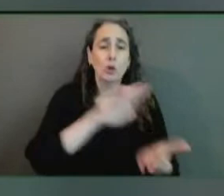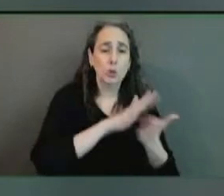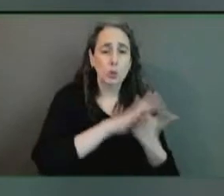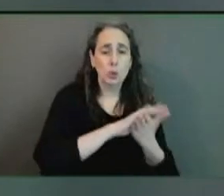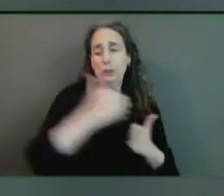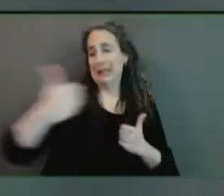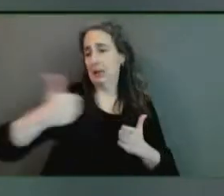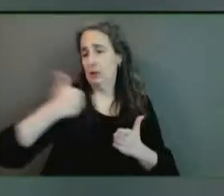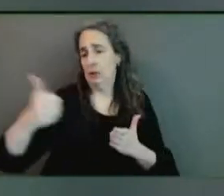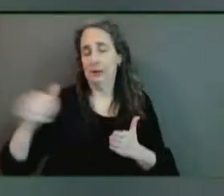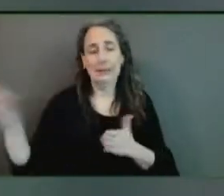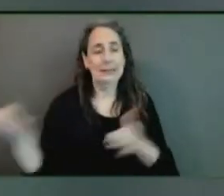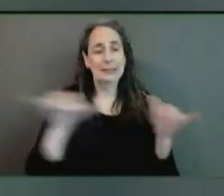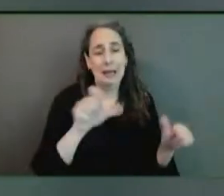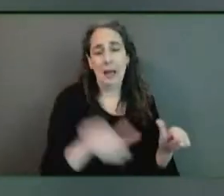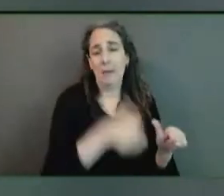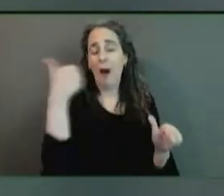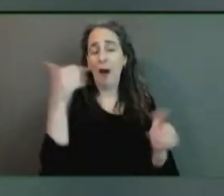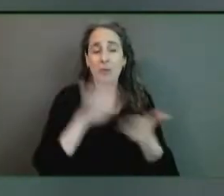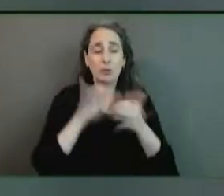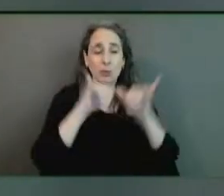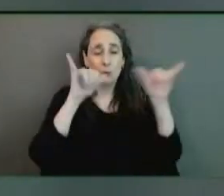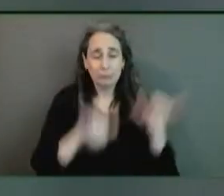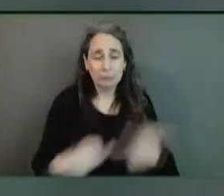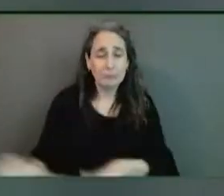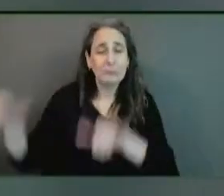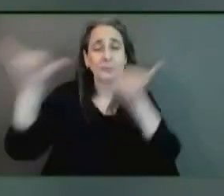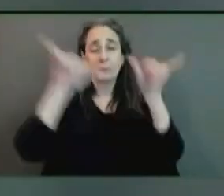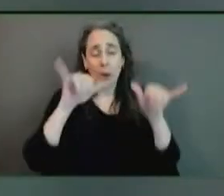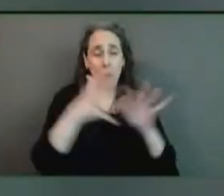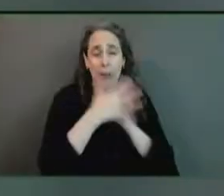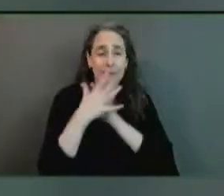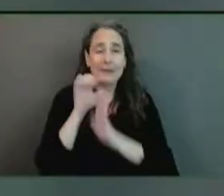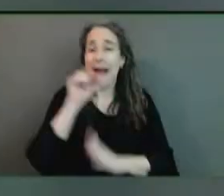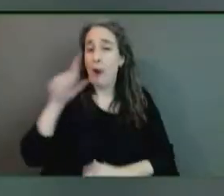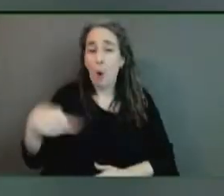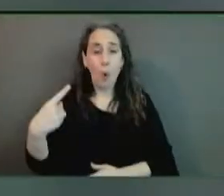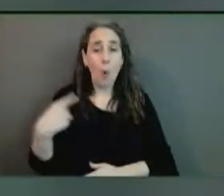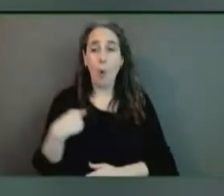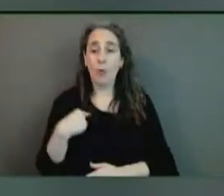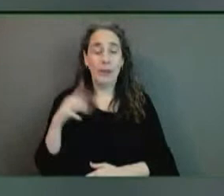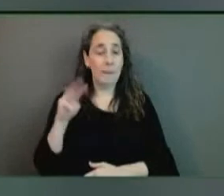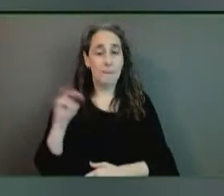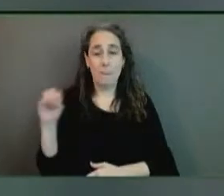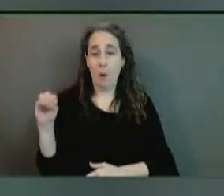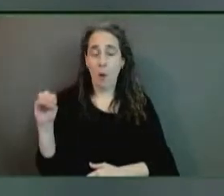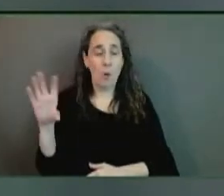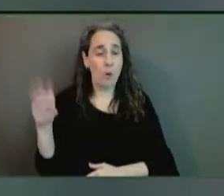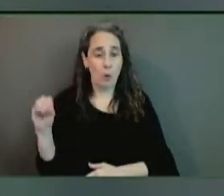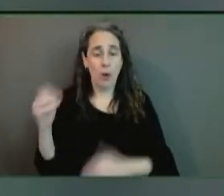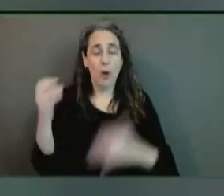schools and transportation fleet. As in other school systems across the country,